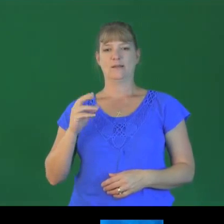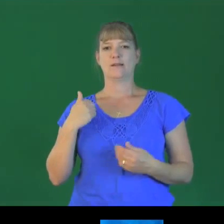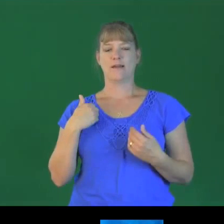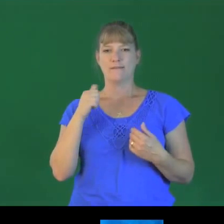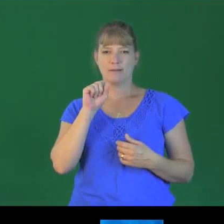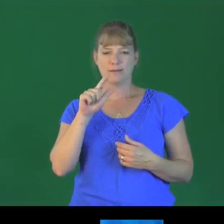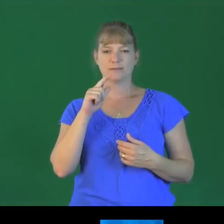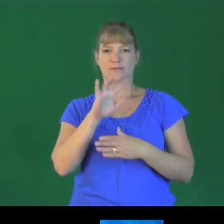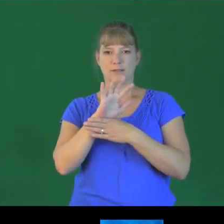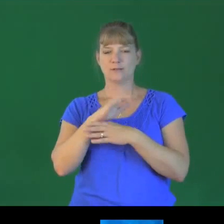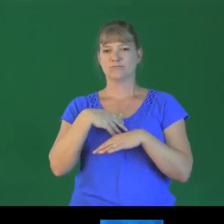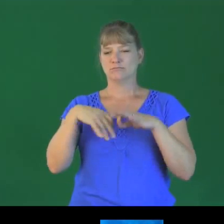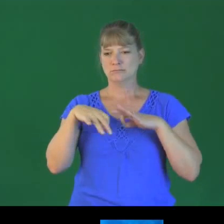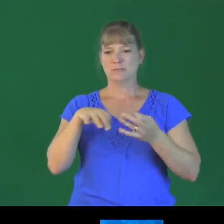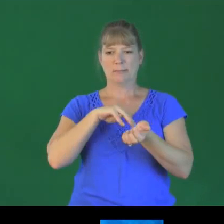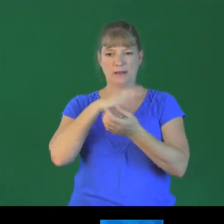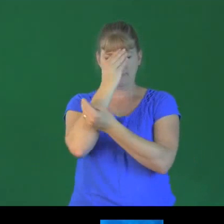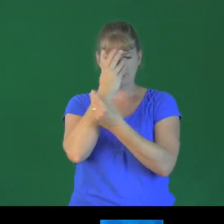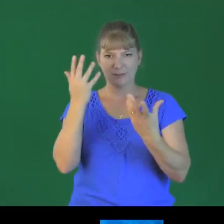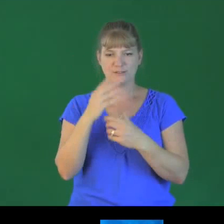that explain medical information.